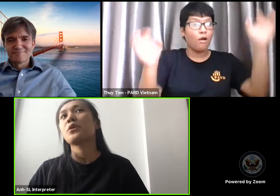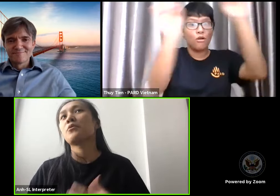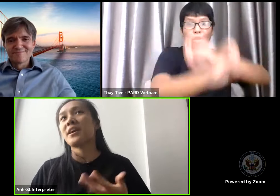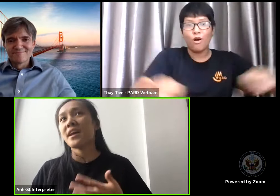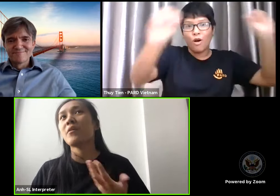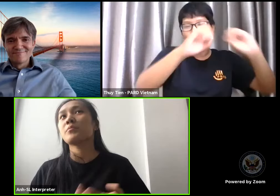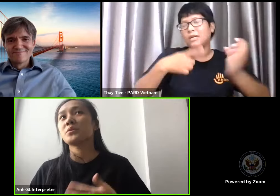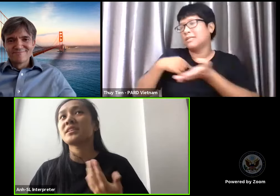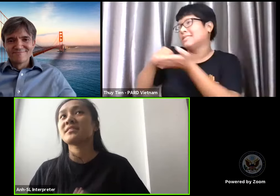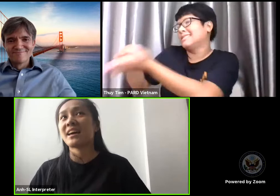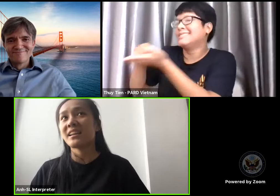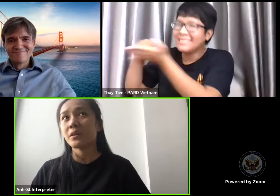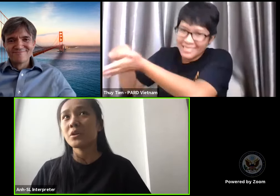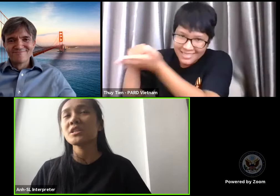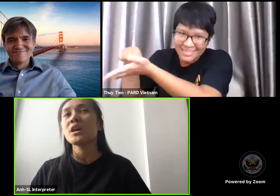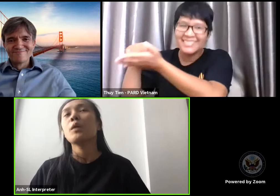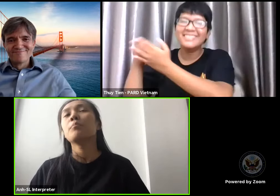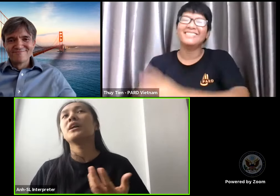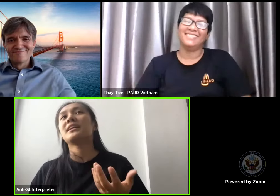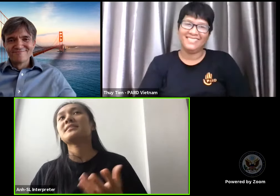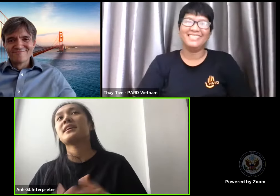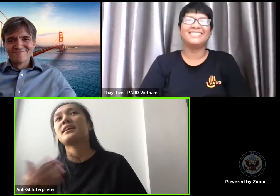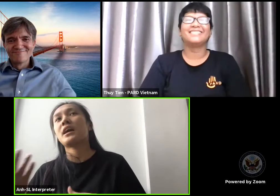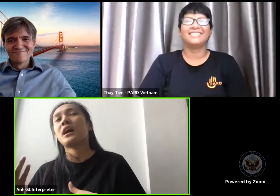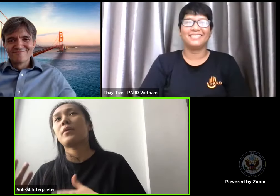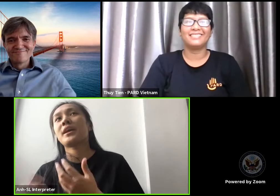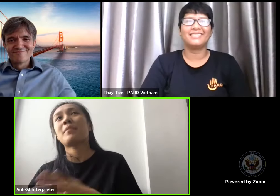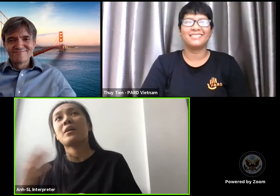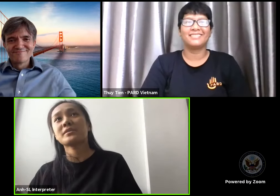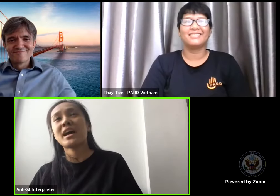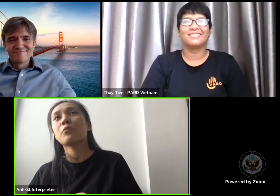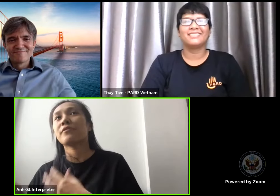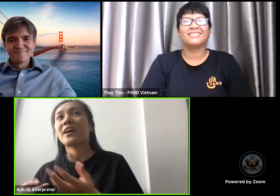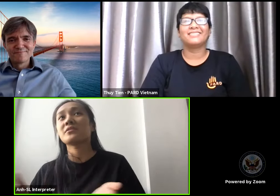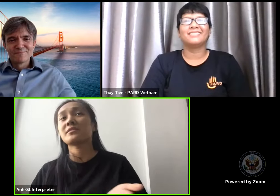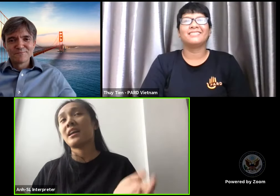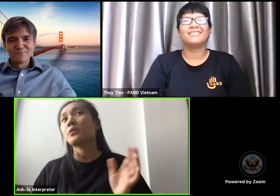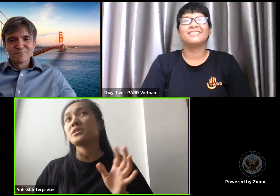so right now I'm using sign language, but let's say when i'm outside without sign language